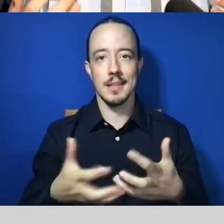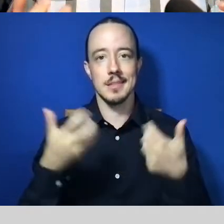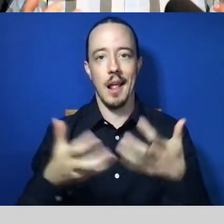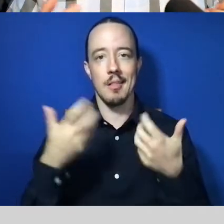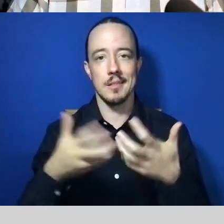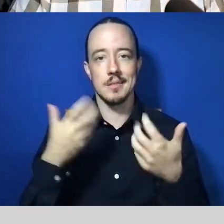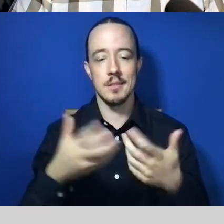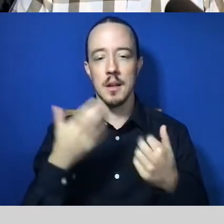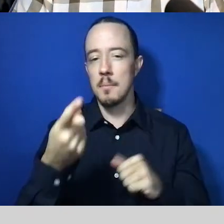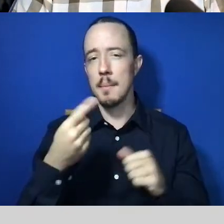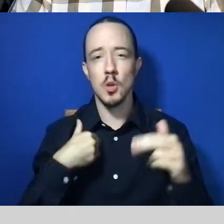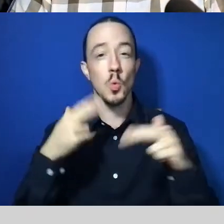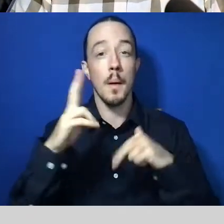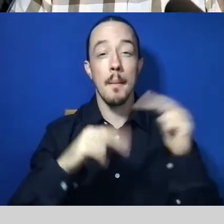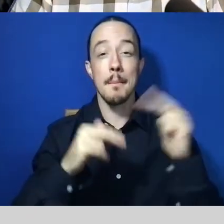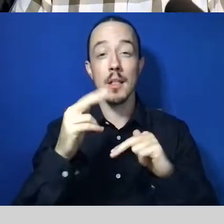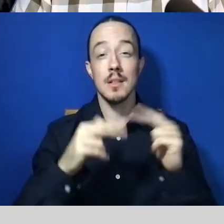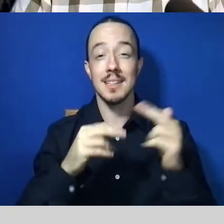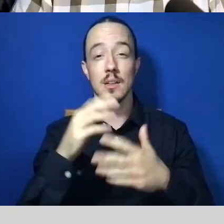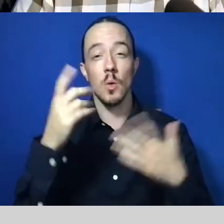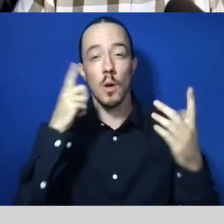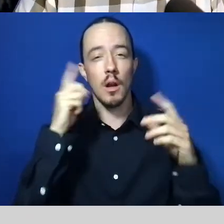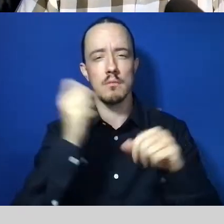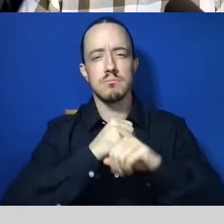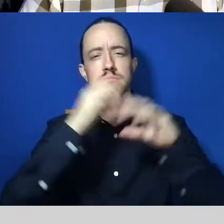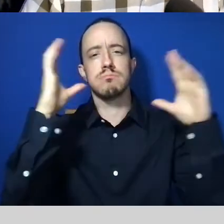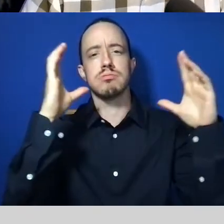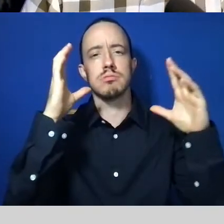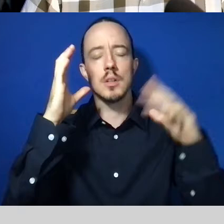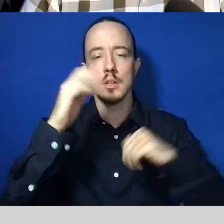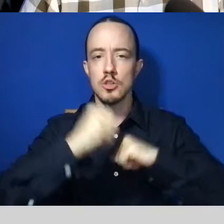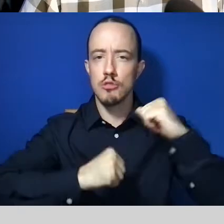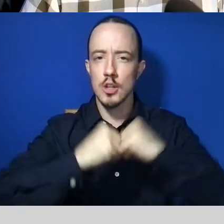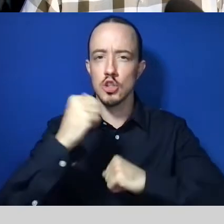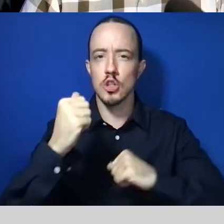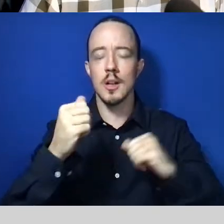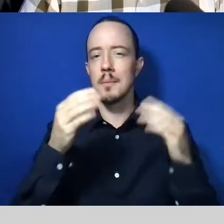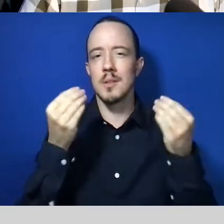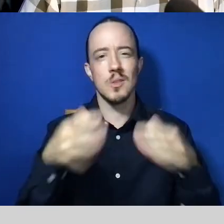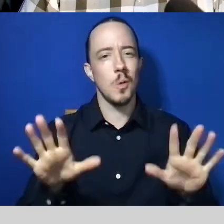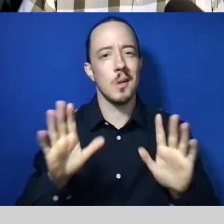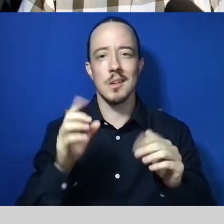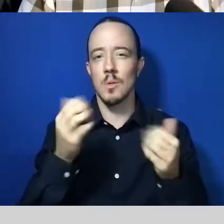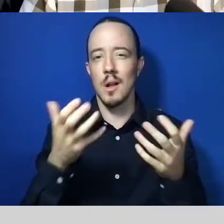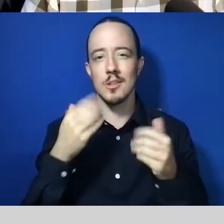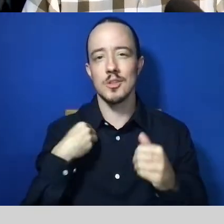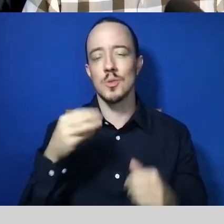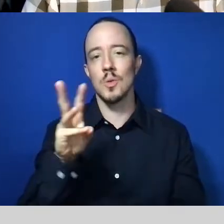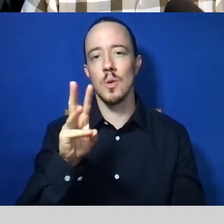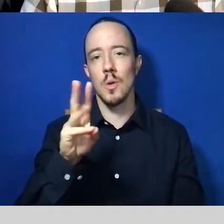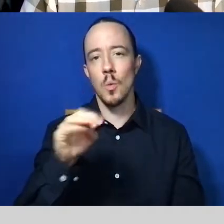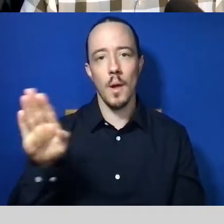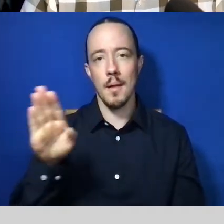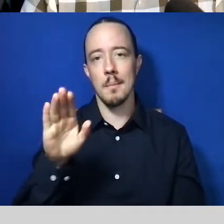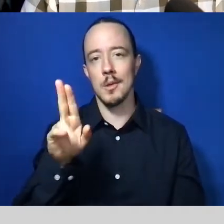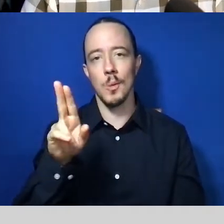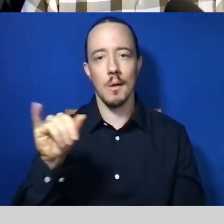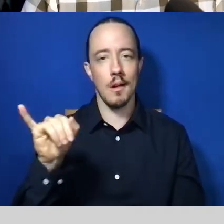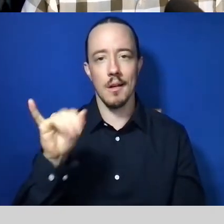some of the infrastructure using the AWS console, but no one likes clicking through a web UI and no one likes completely building with this,